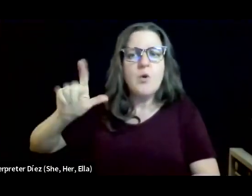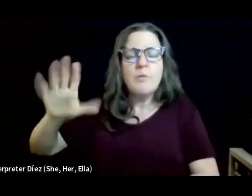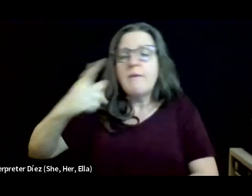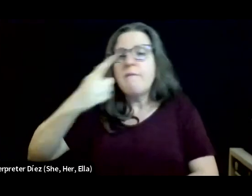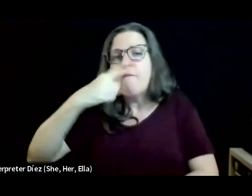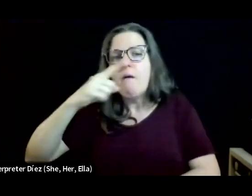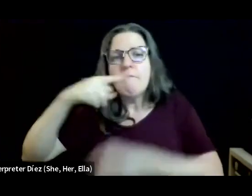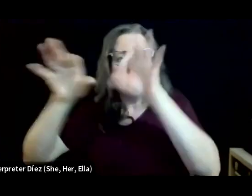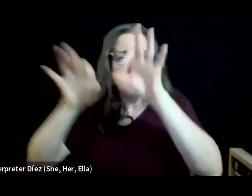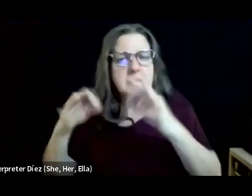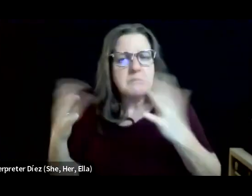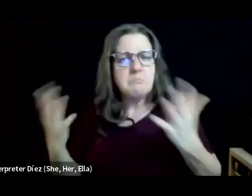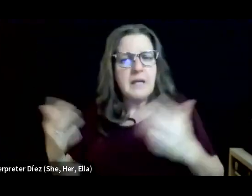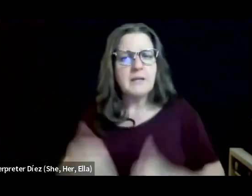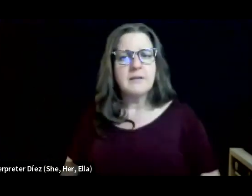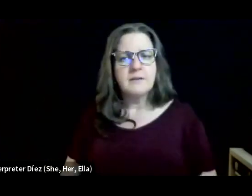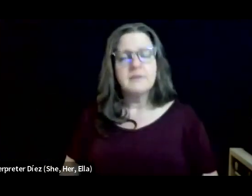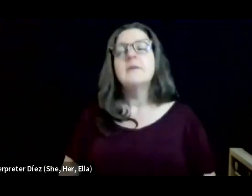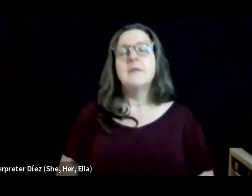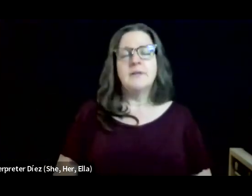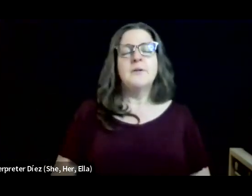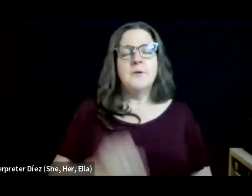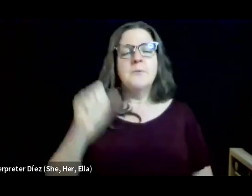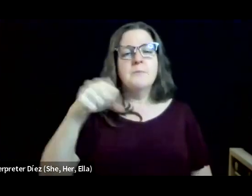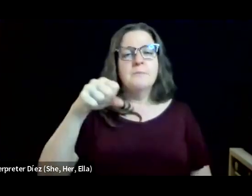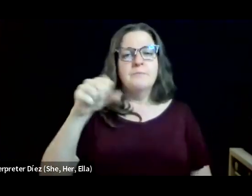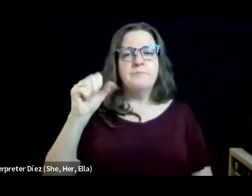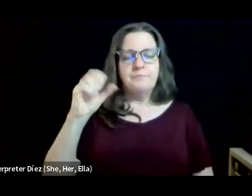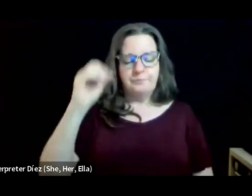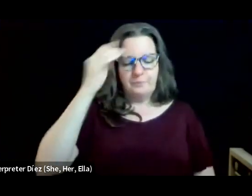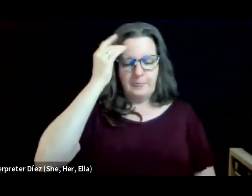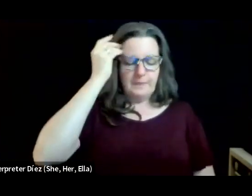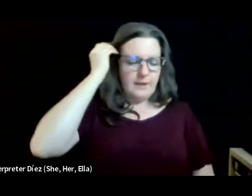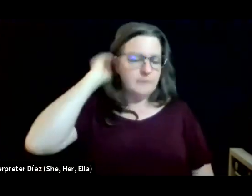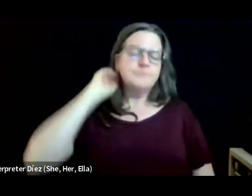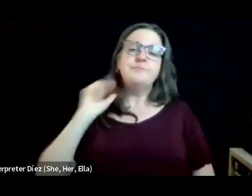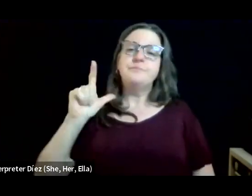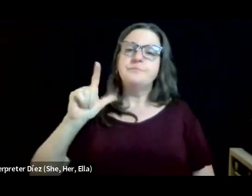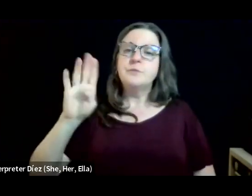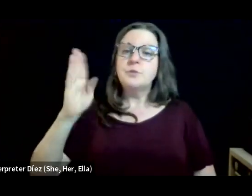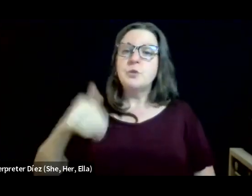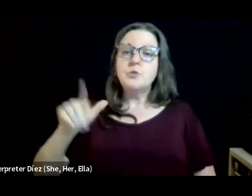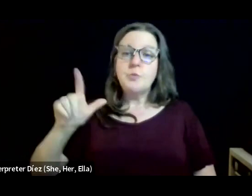Yeah. So 24/25 is when they-